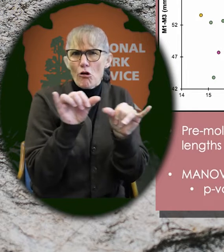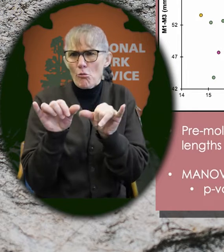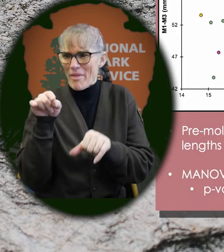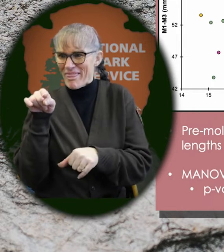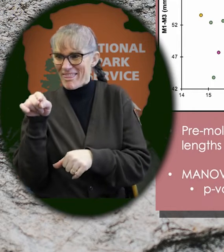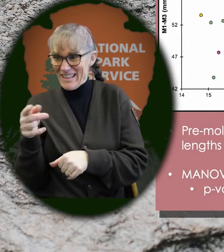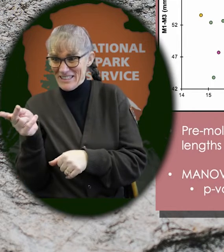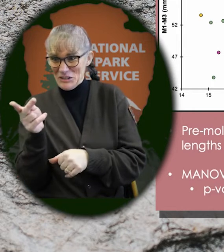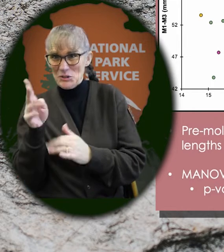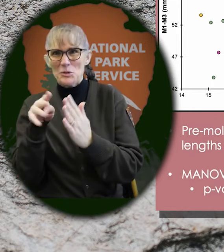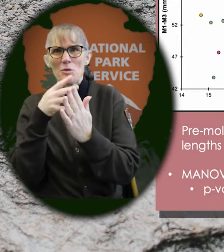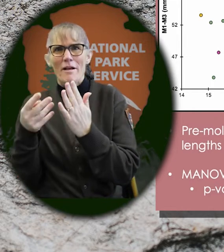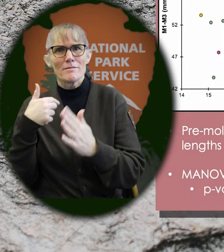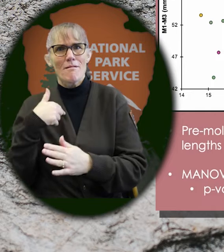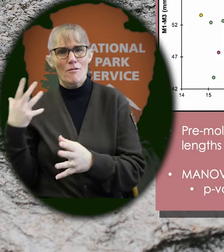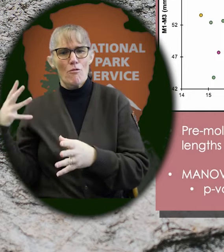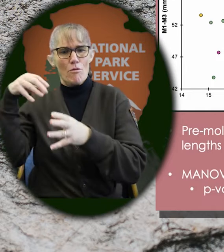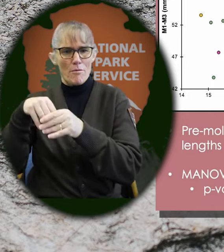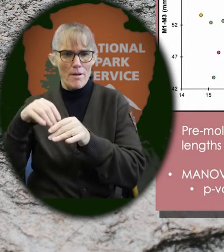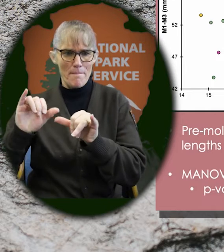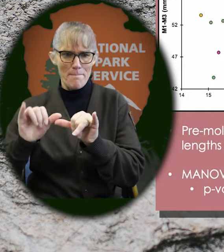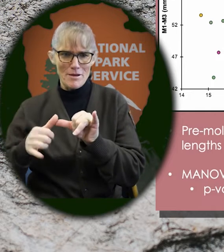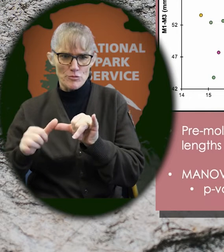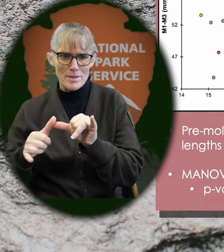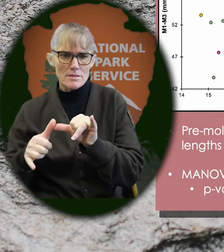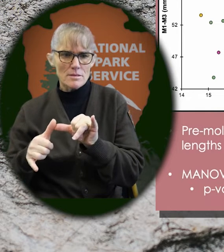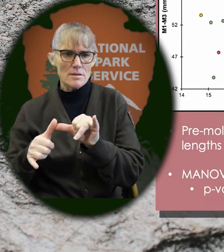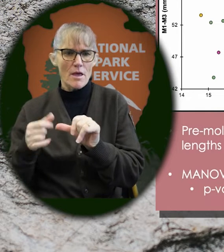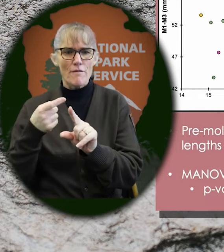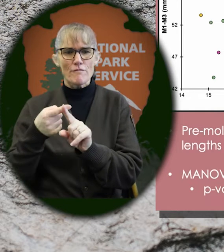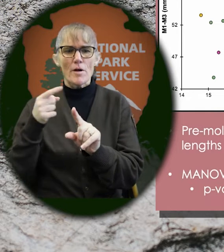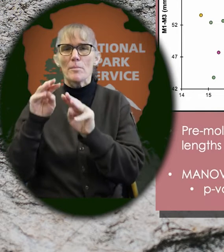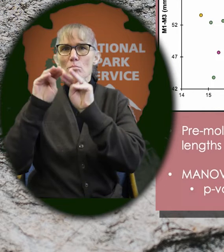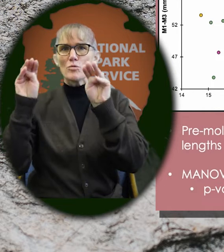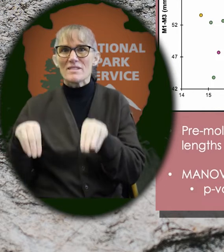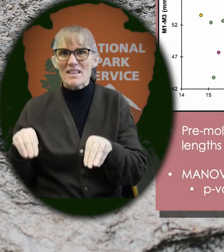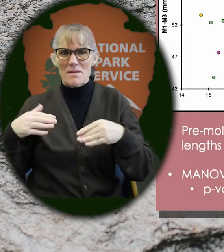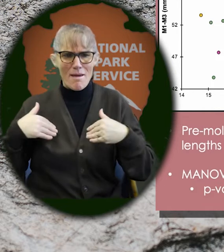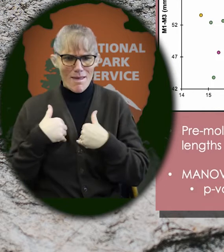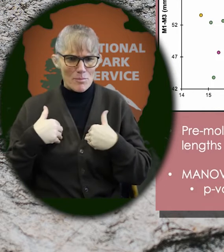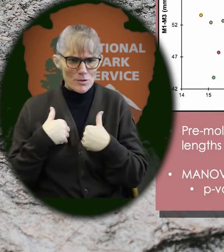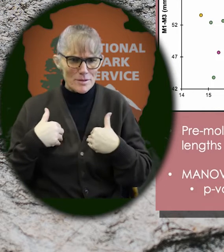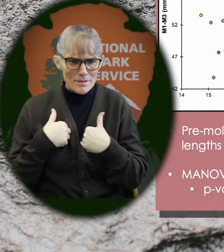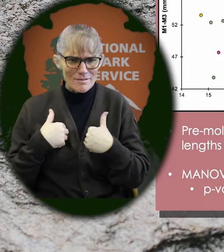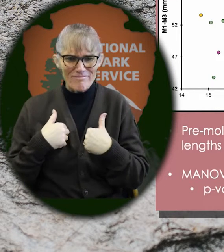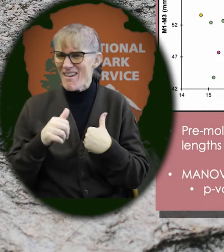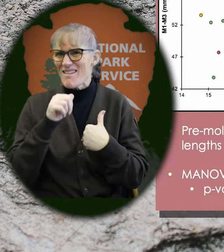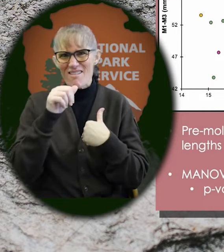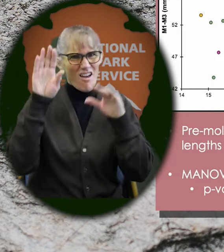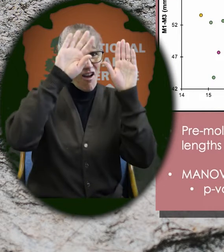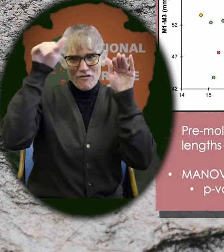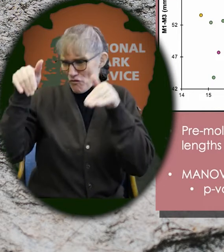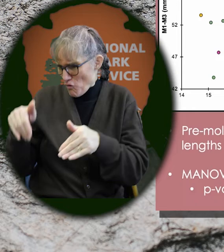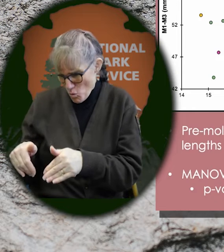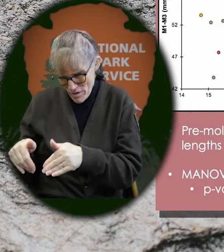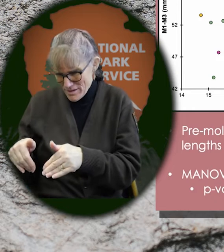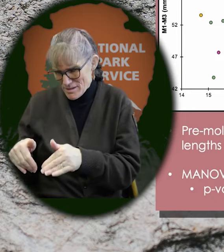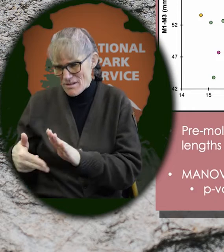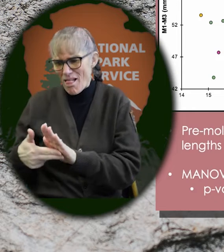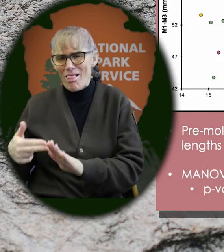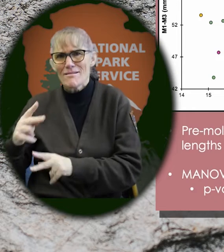I just Incorporated measurements that we took from museum specimens that uh were not identified to species level.